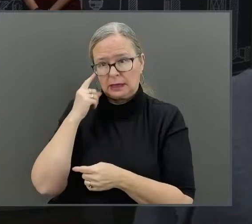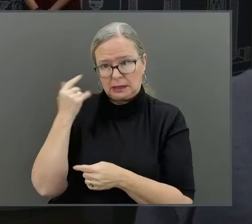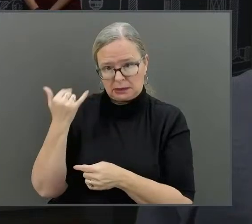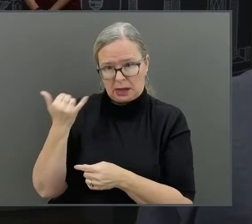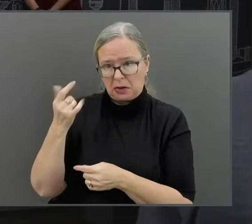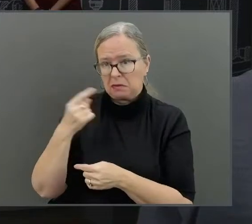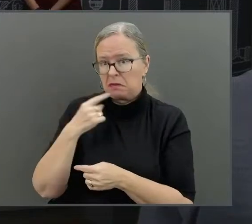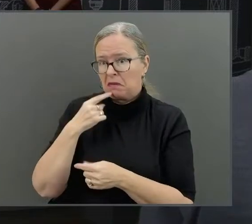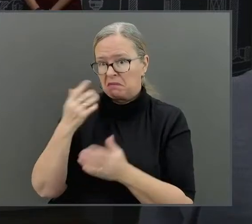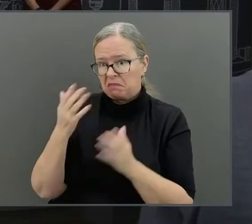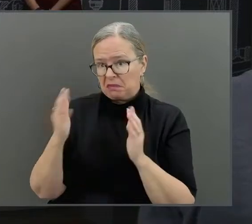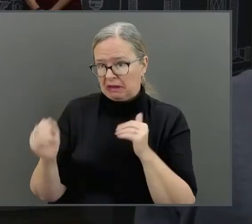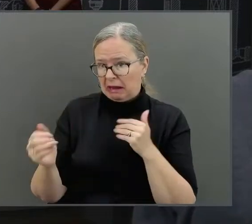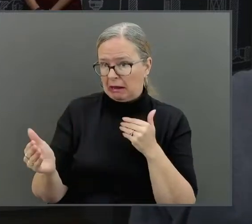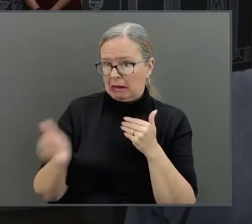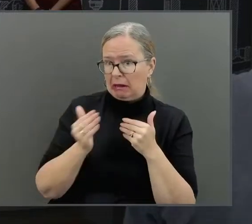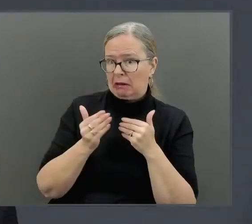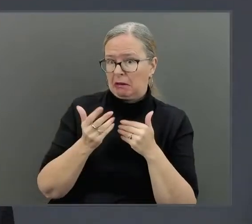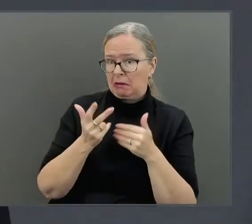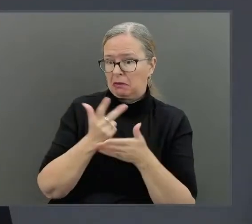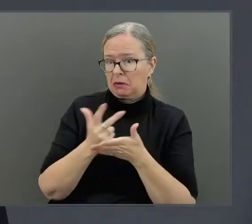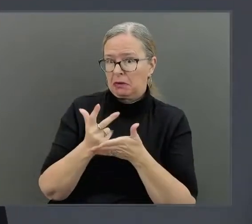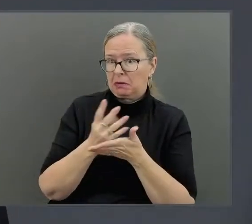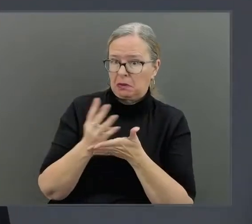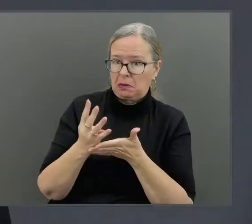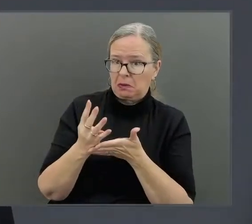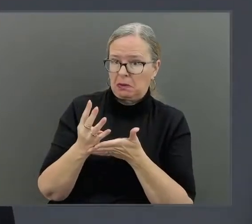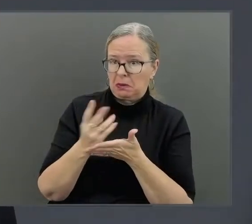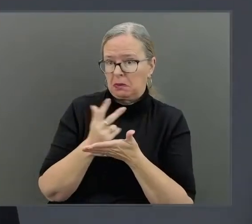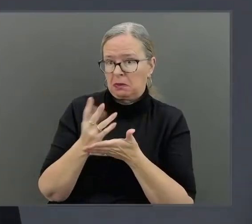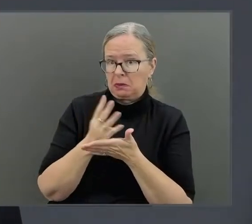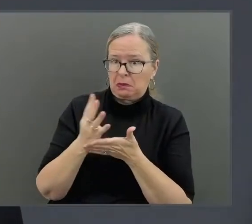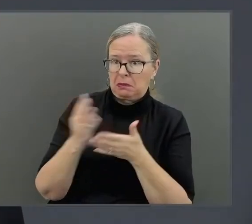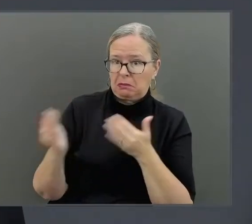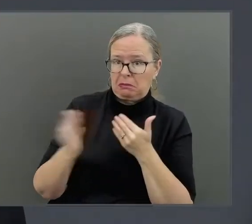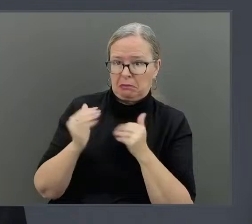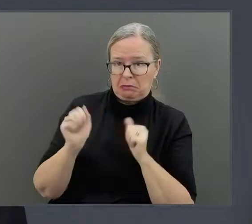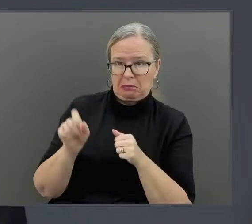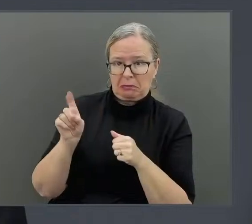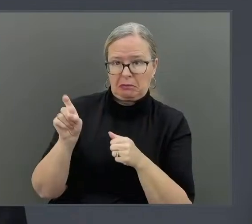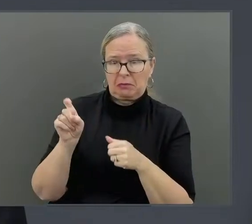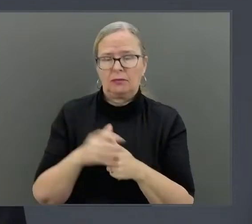the five weeks just watch yeah so every day that we work through this repair we get more confident